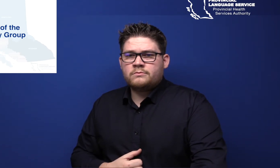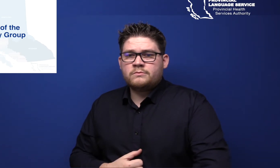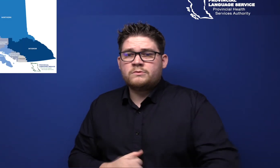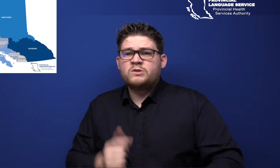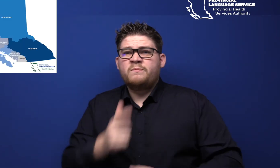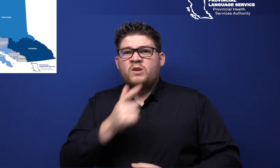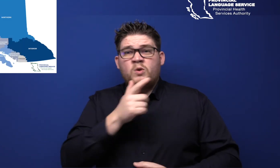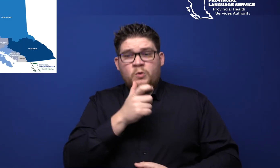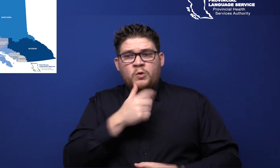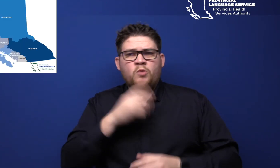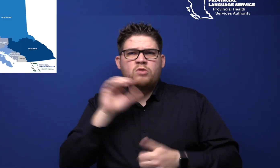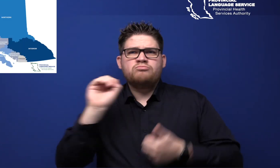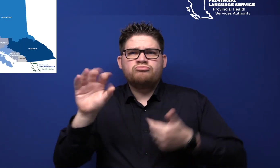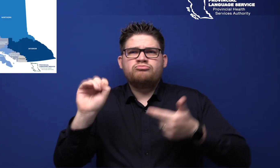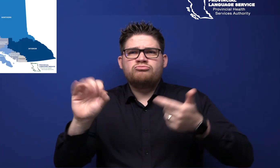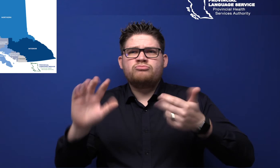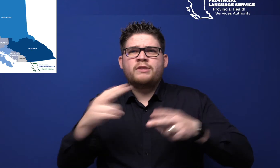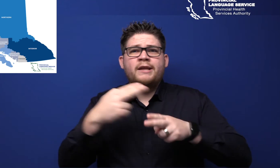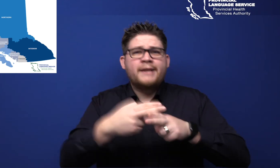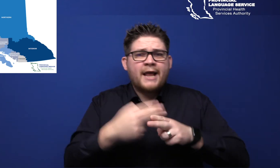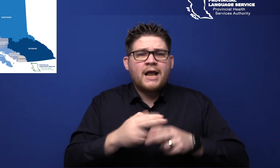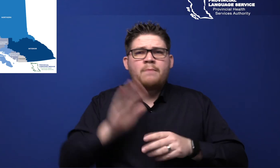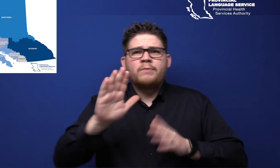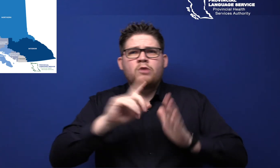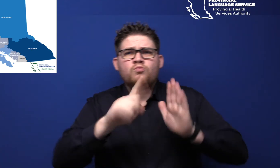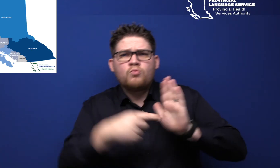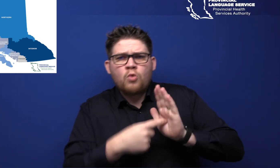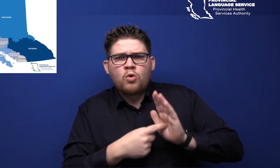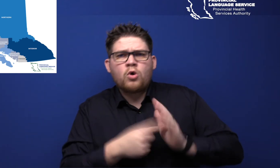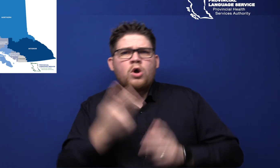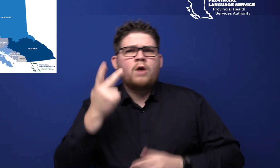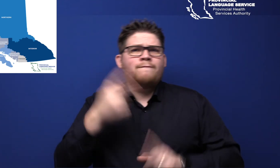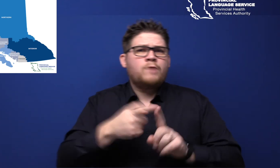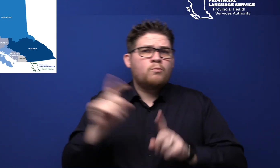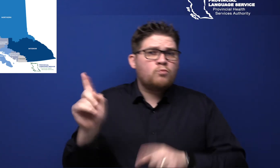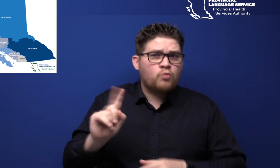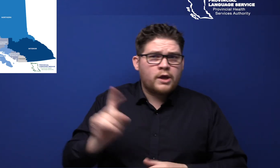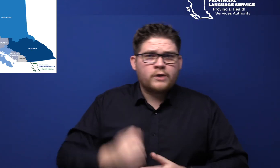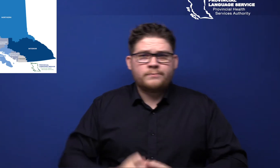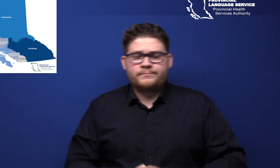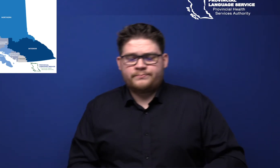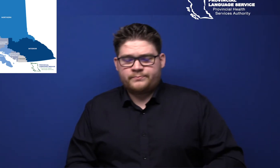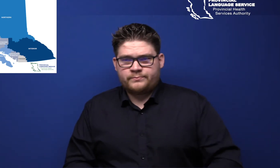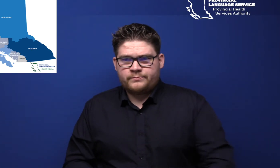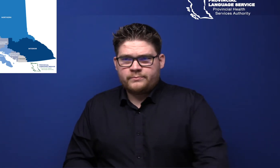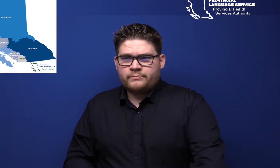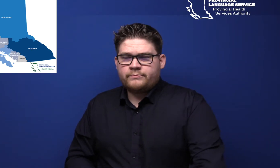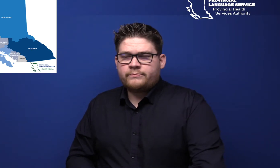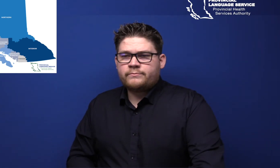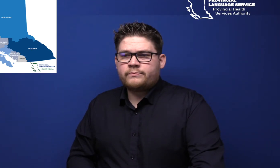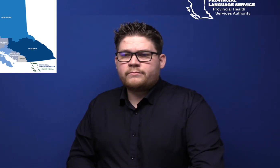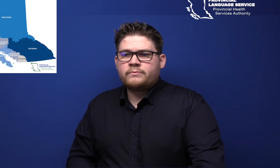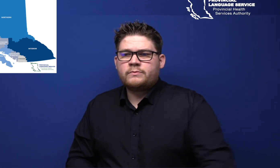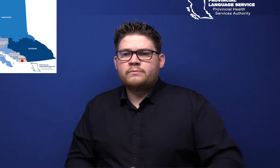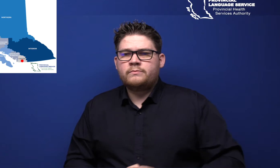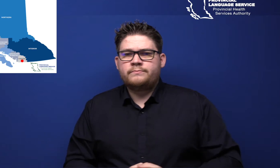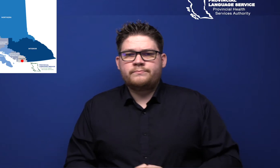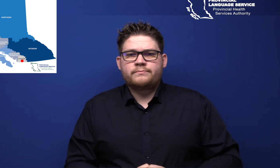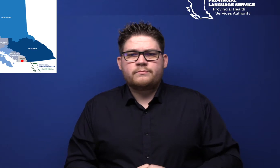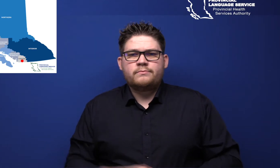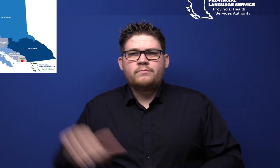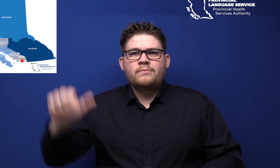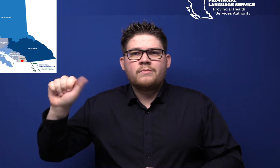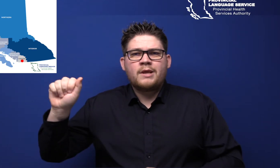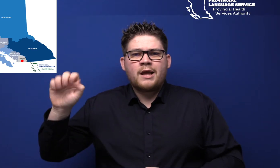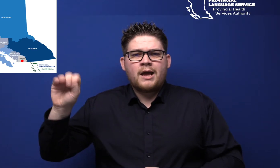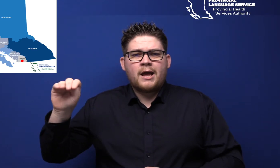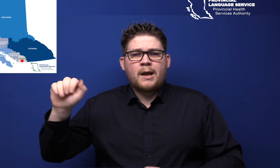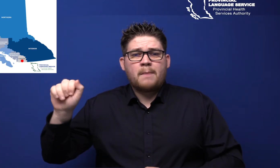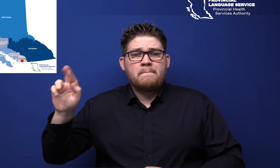I WILL NOW LAY OUT THE MEMBERS OF THE CAG.